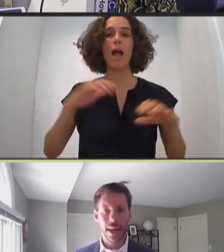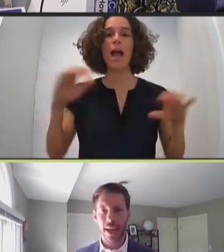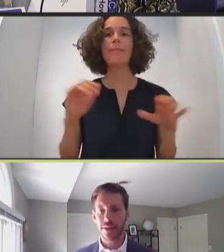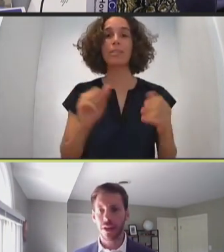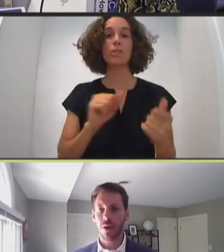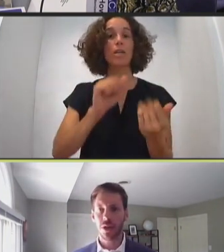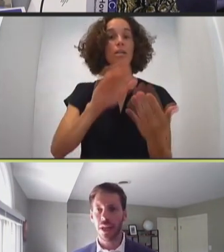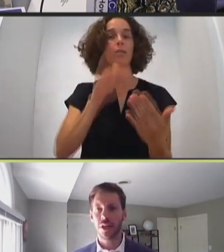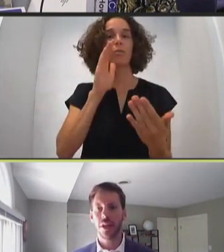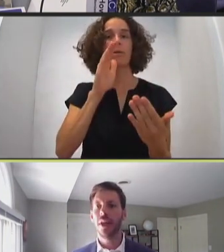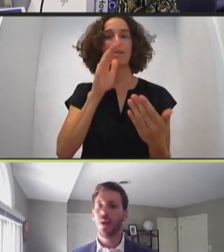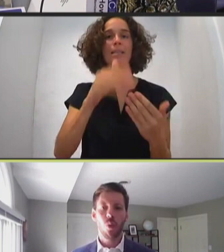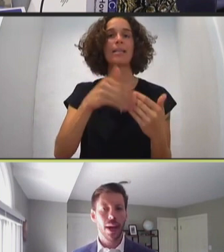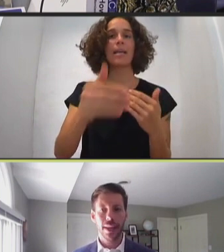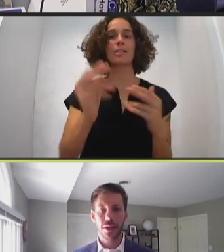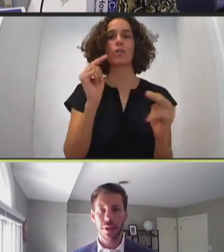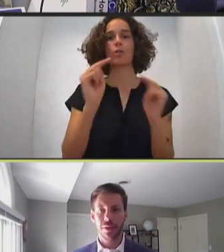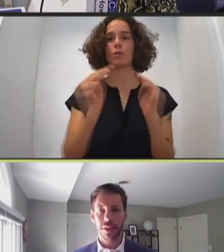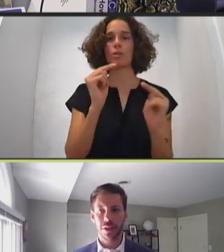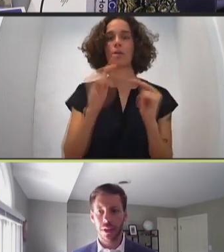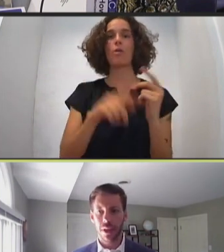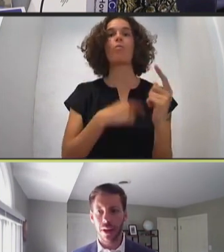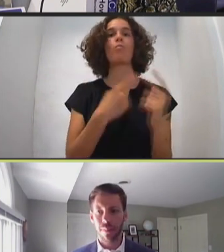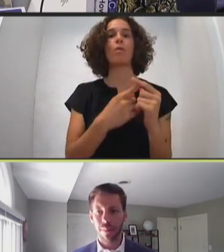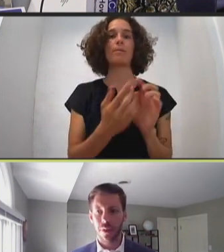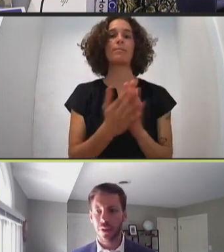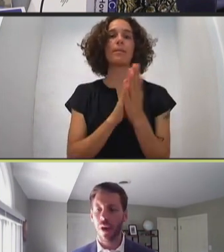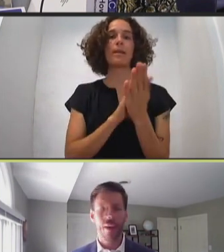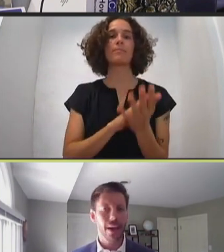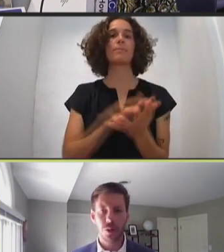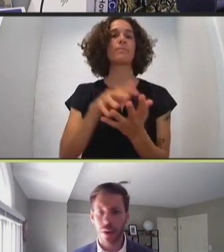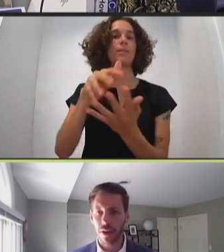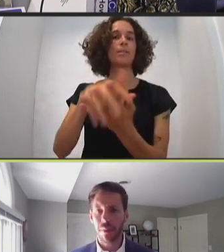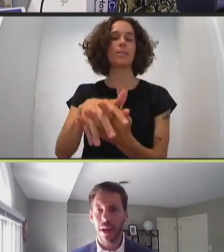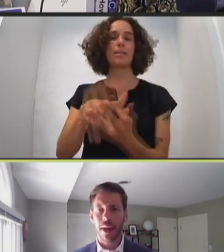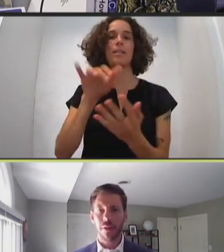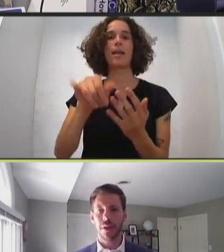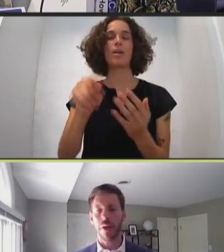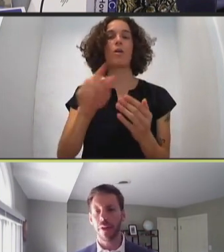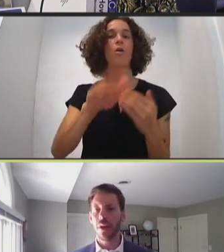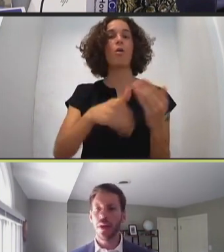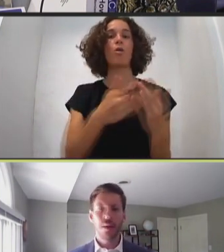that next negotiation when it gets built into it. All the actuarial models and all the,